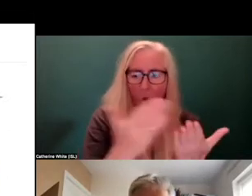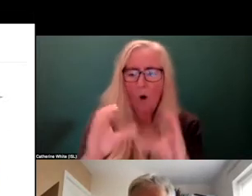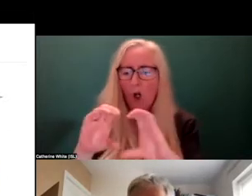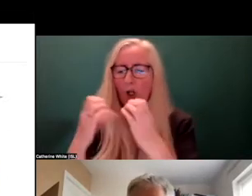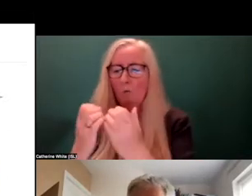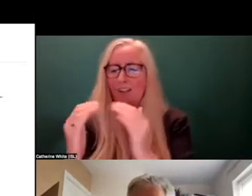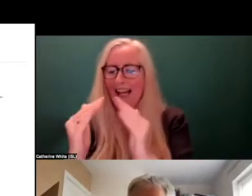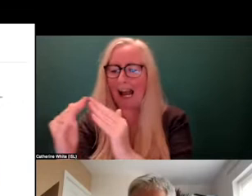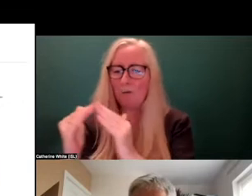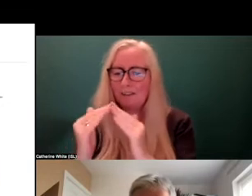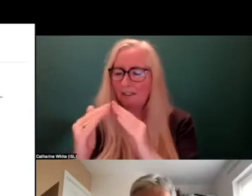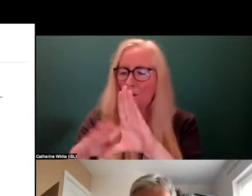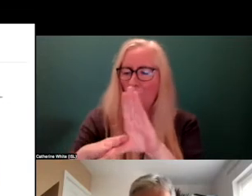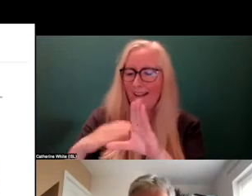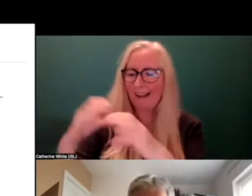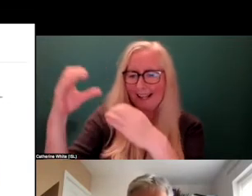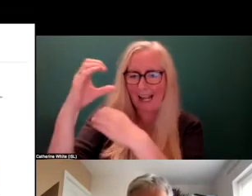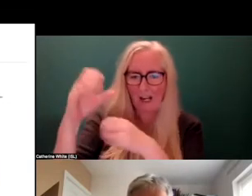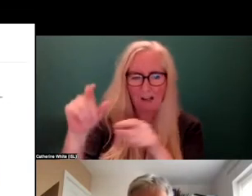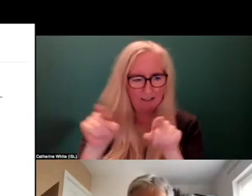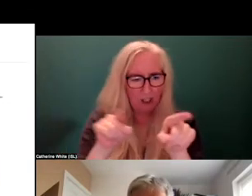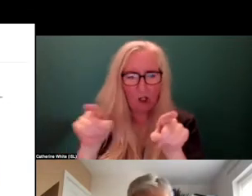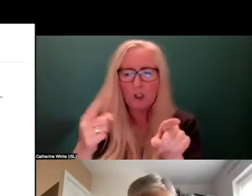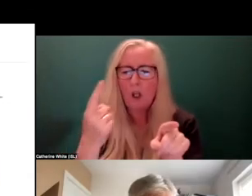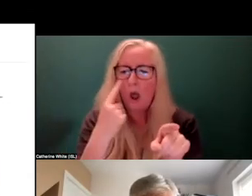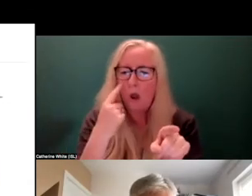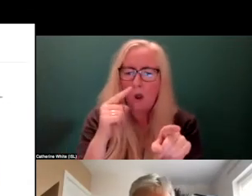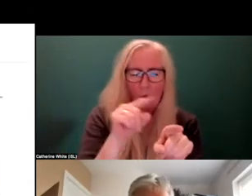or community housing with care and I'm going to look at those through a